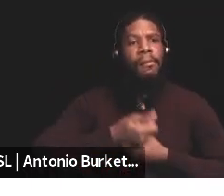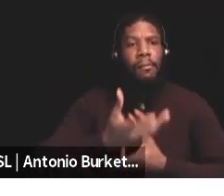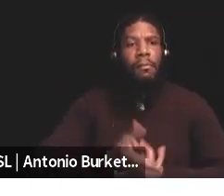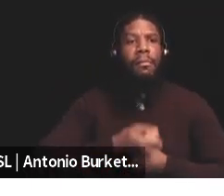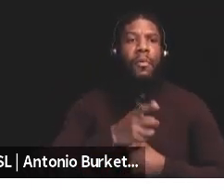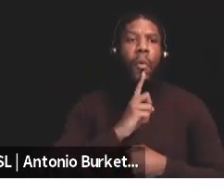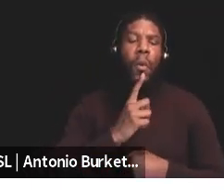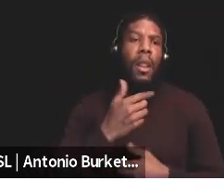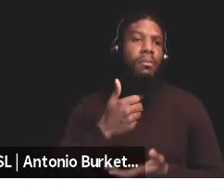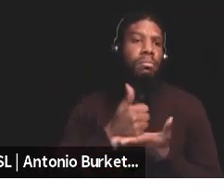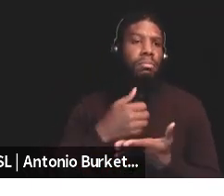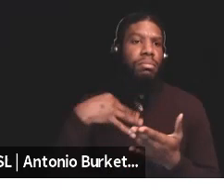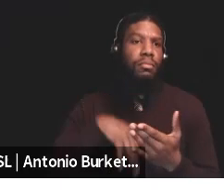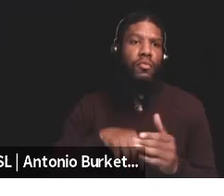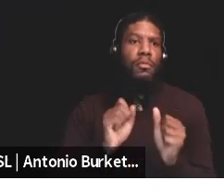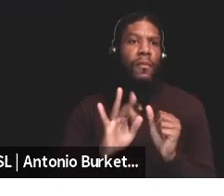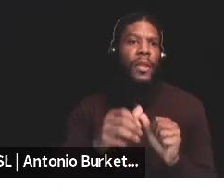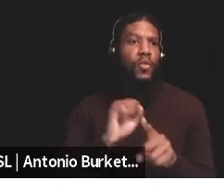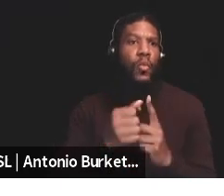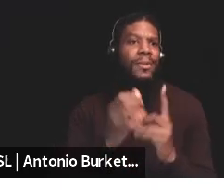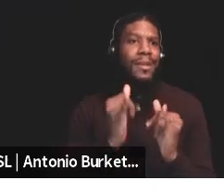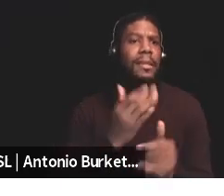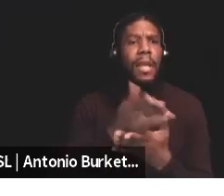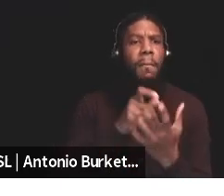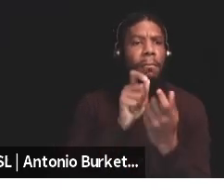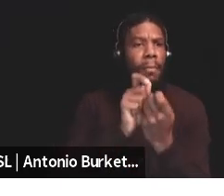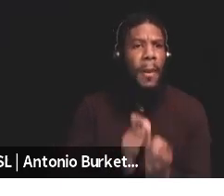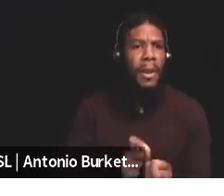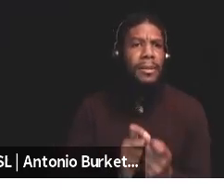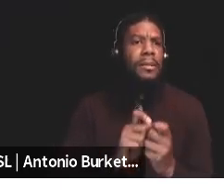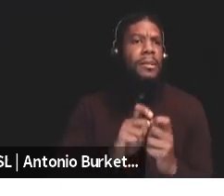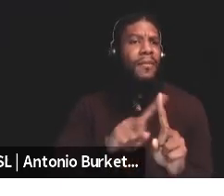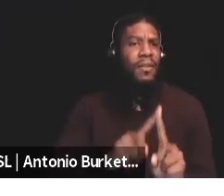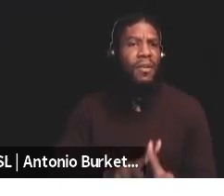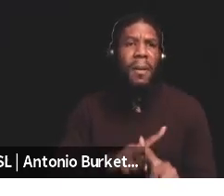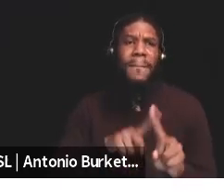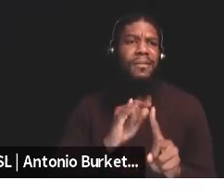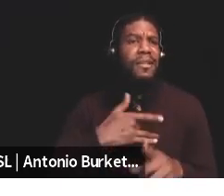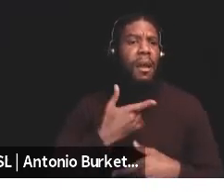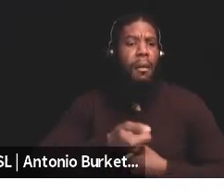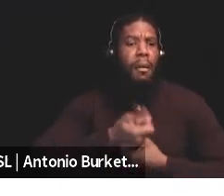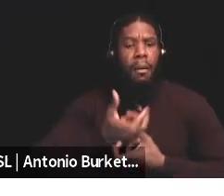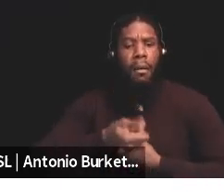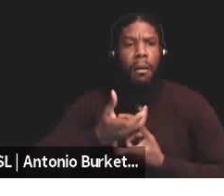of the details might be different. You know, sometimes reviewing productive idea sharing--